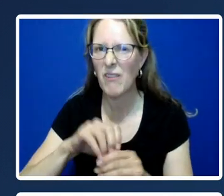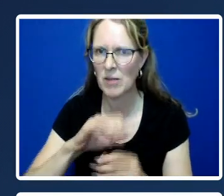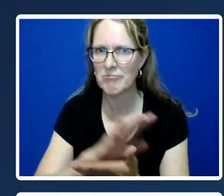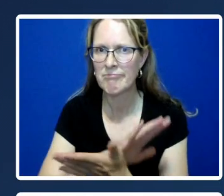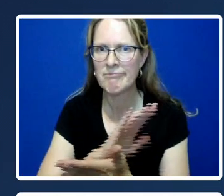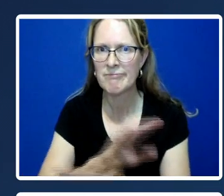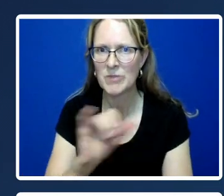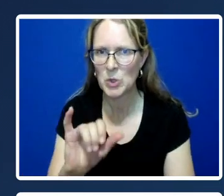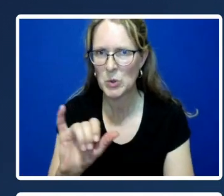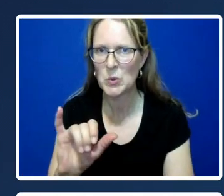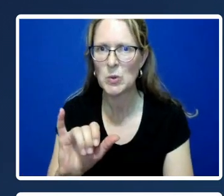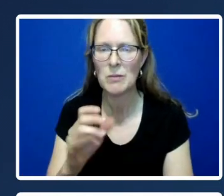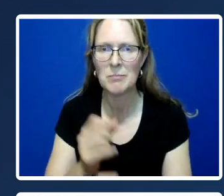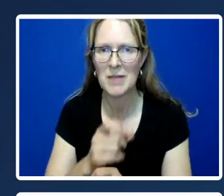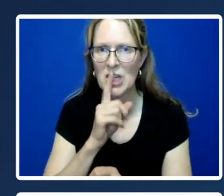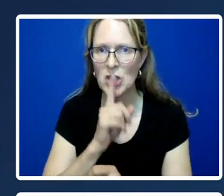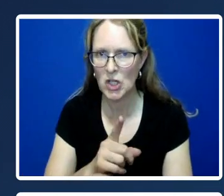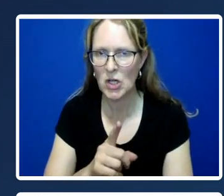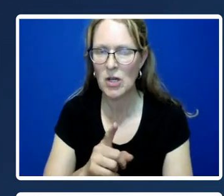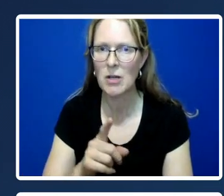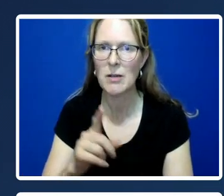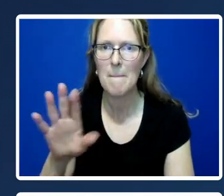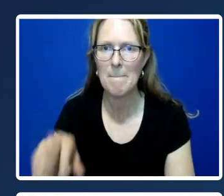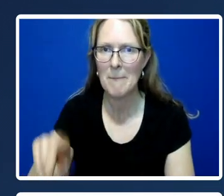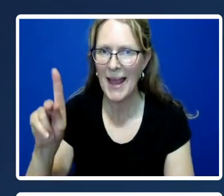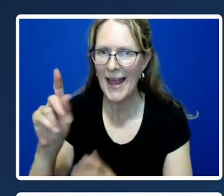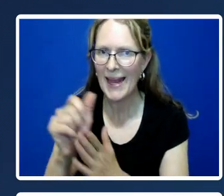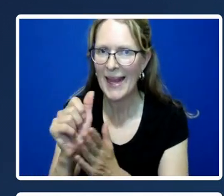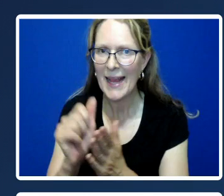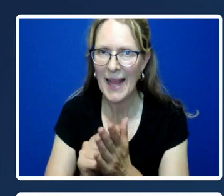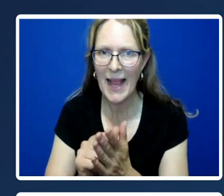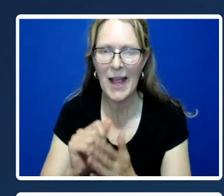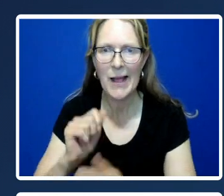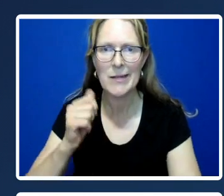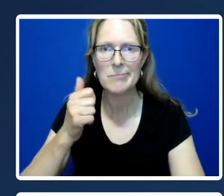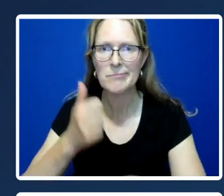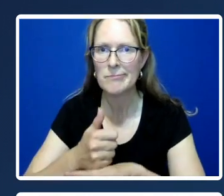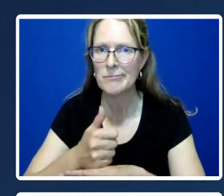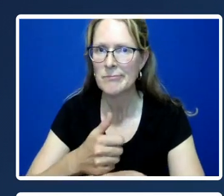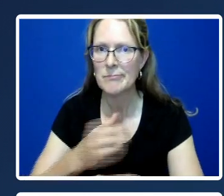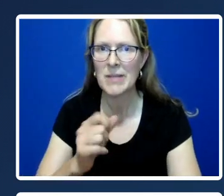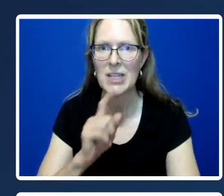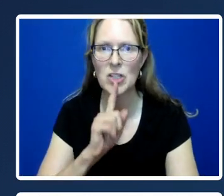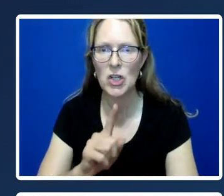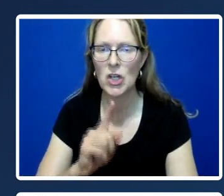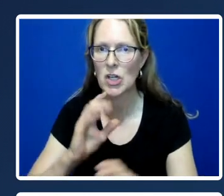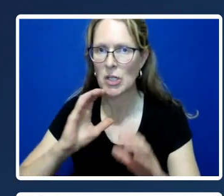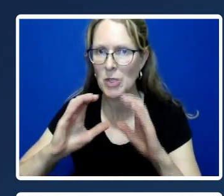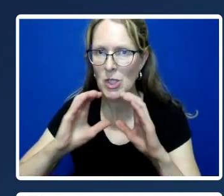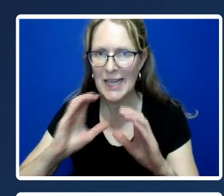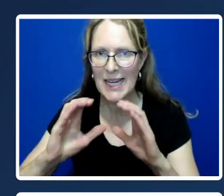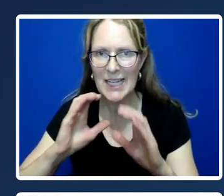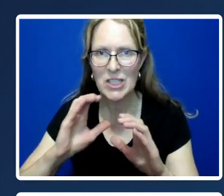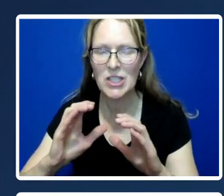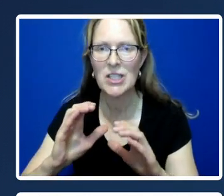you know, bank accounts are set up, et cetera. Communication tools, also a challenge. You know,